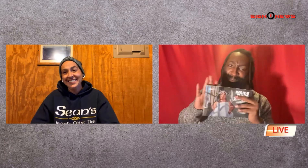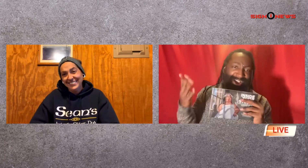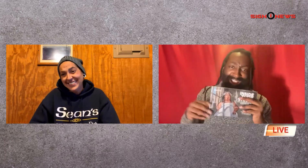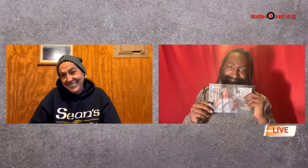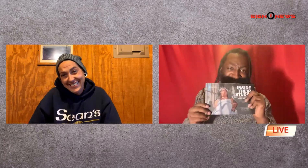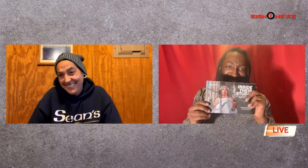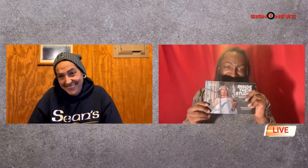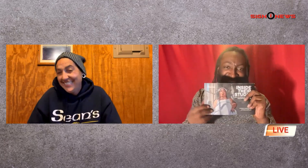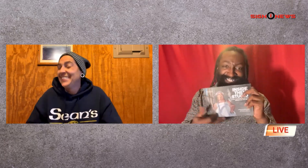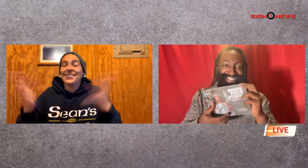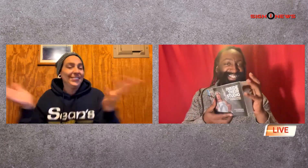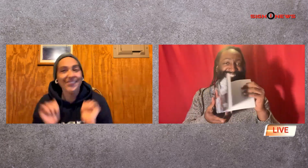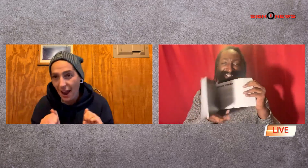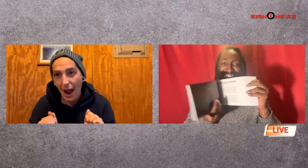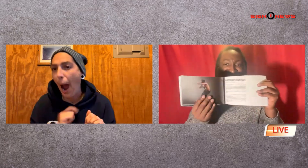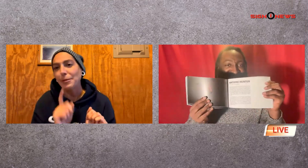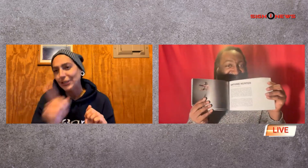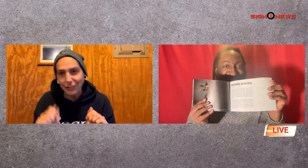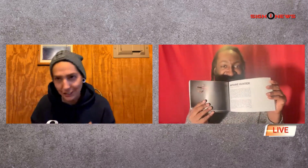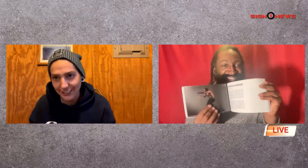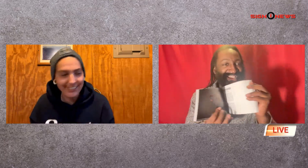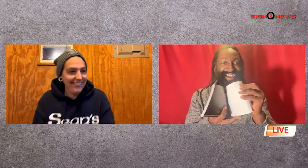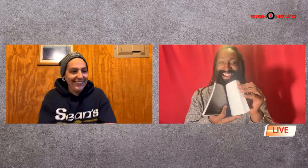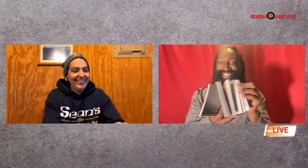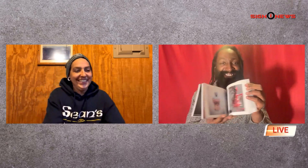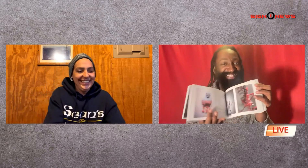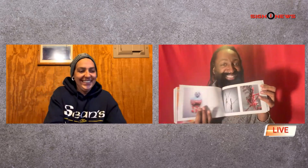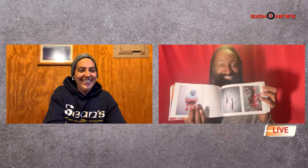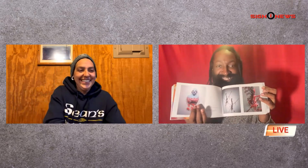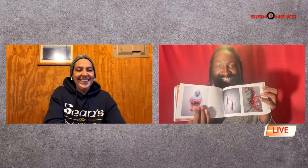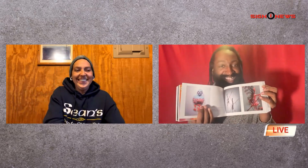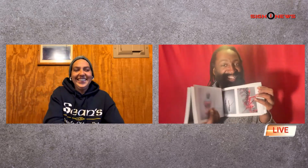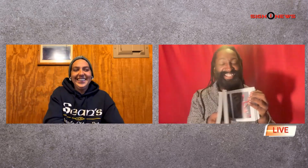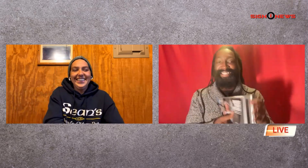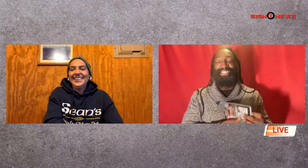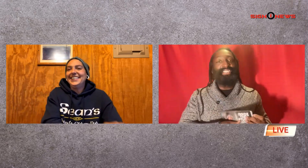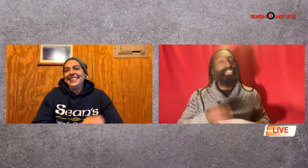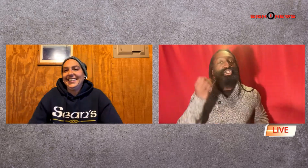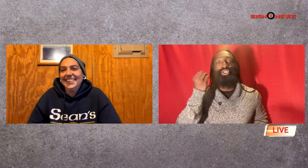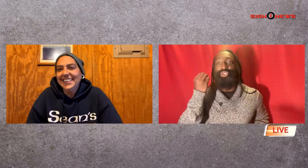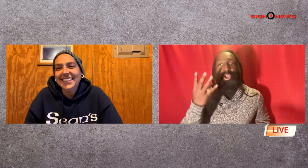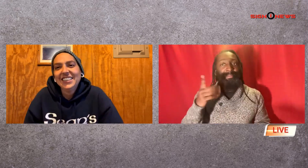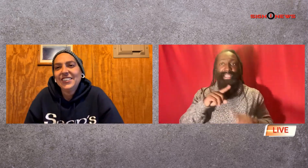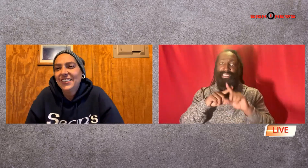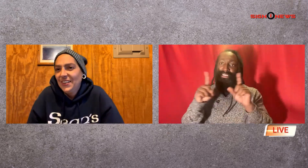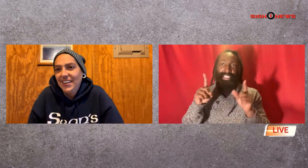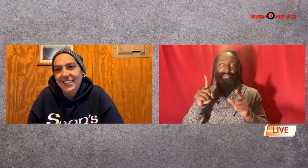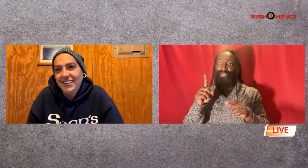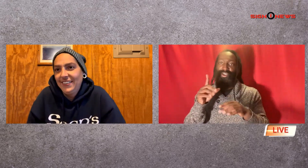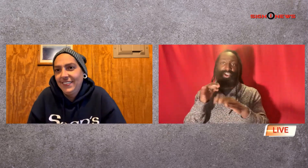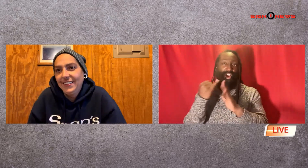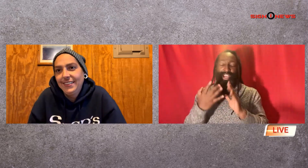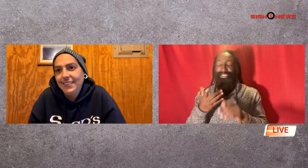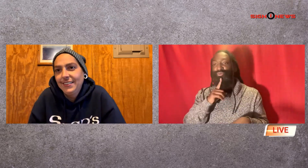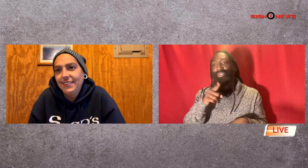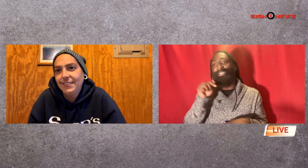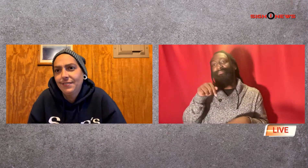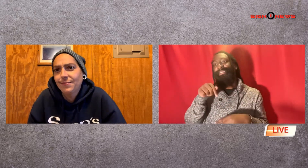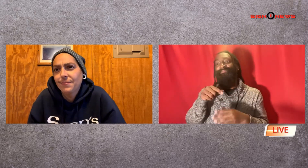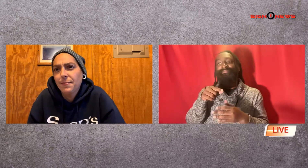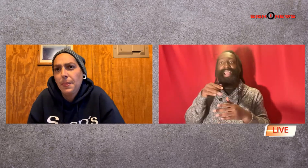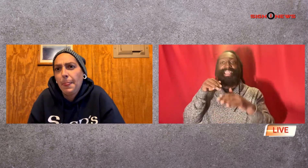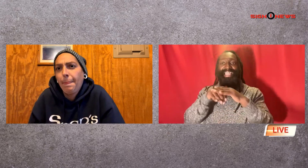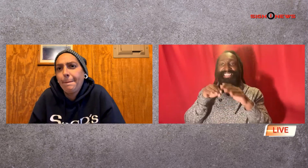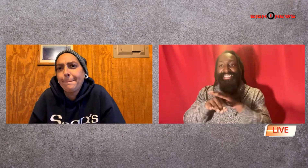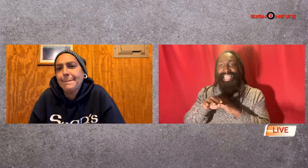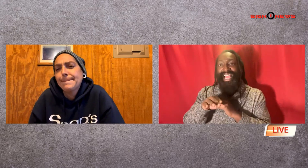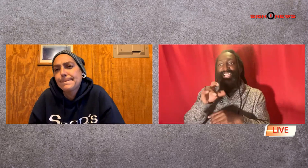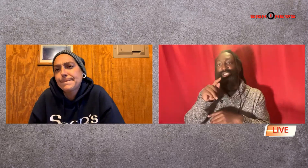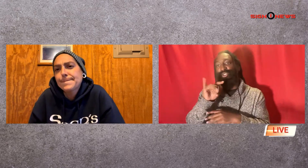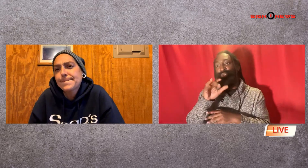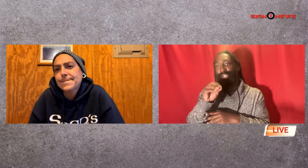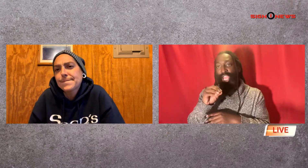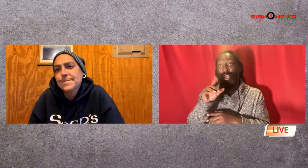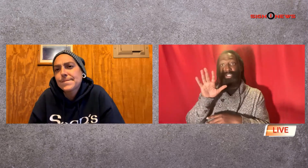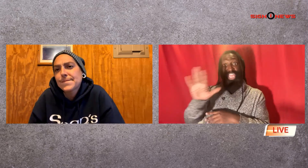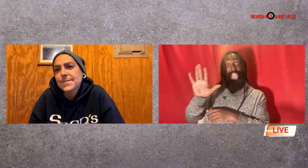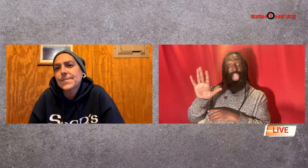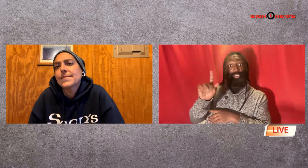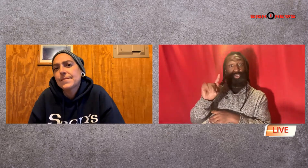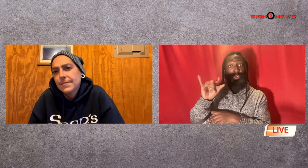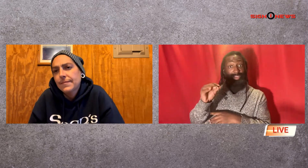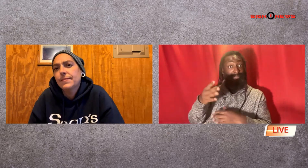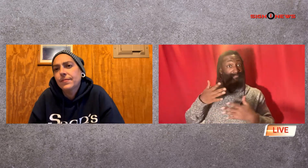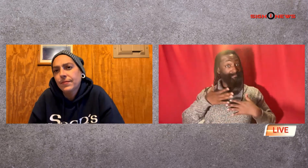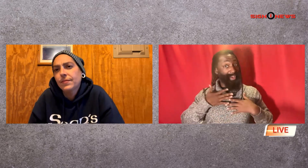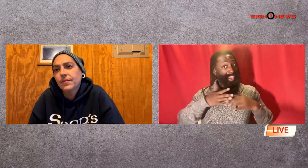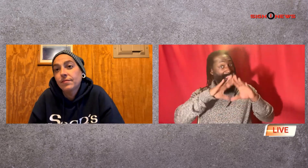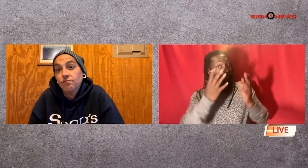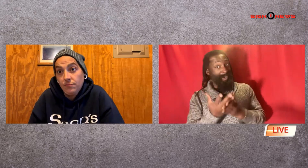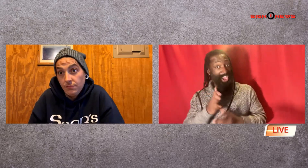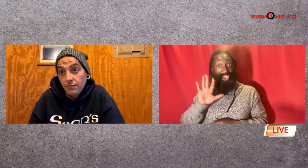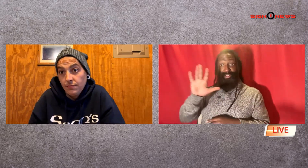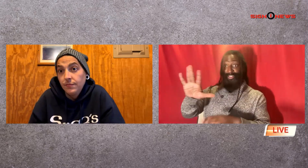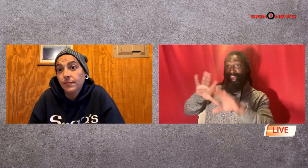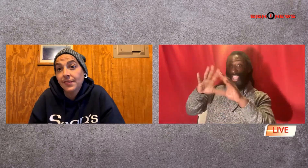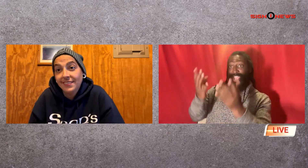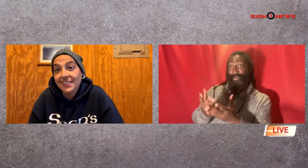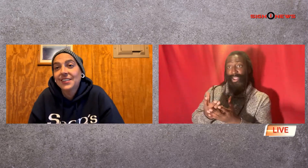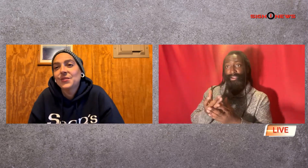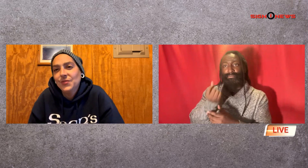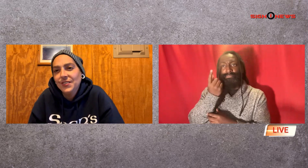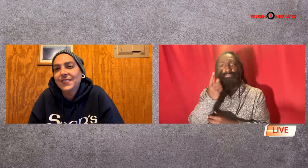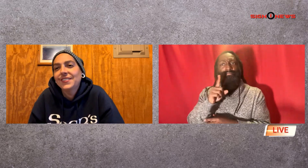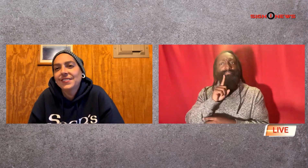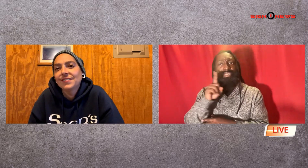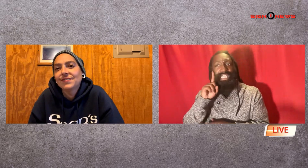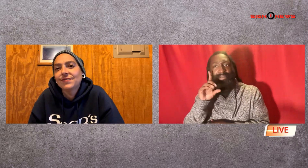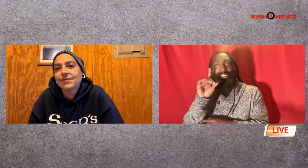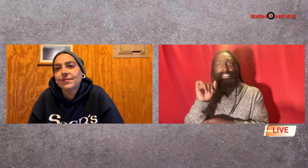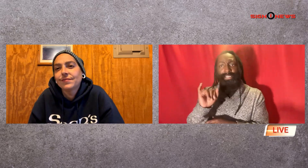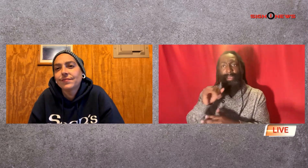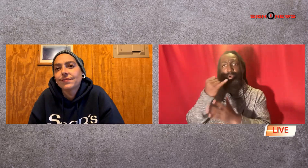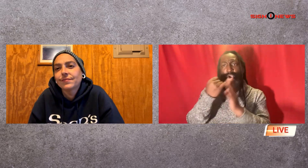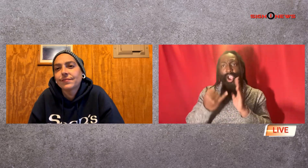an awesome book there are so many different artists in this book inside their studio deaf